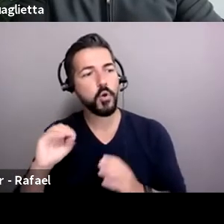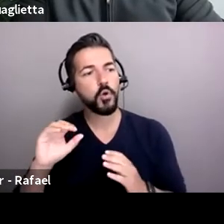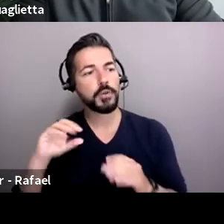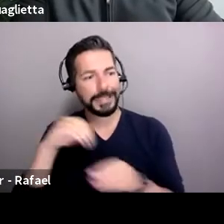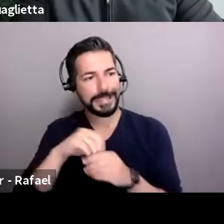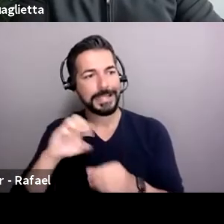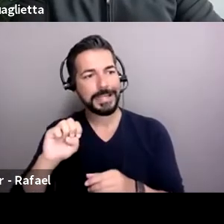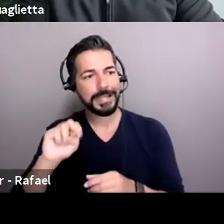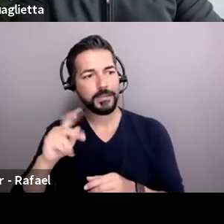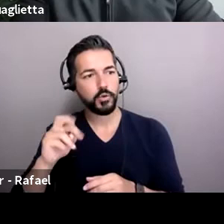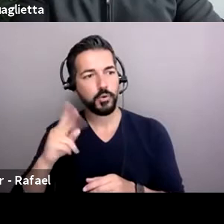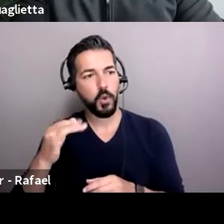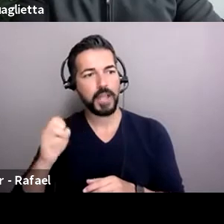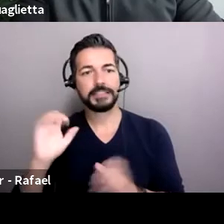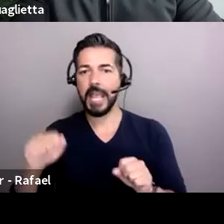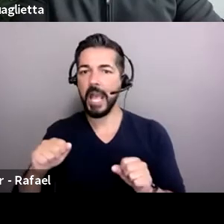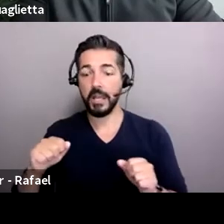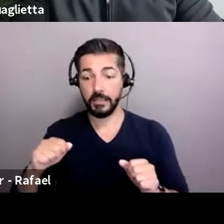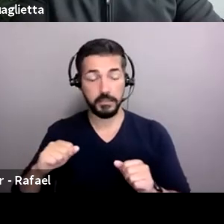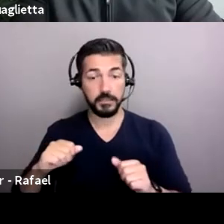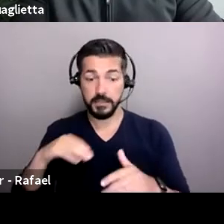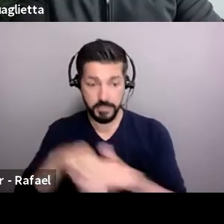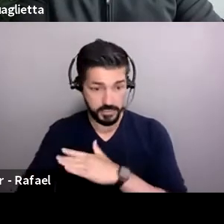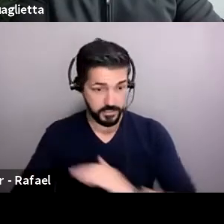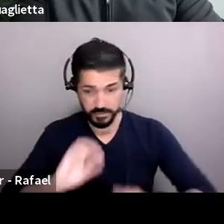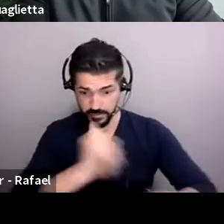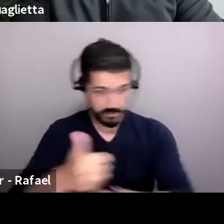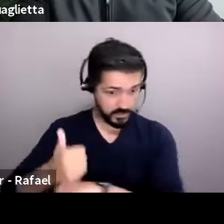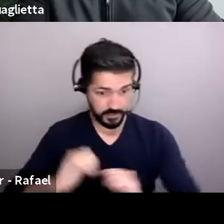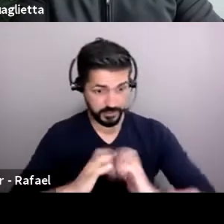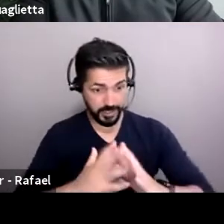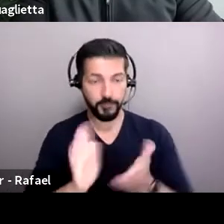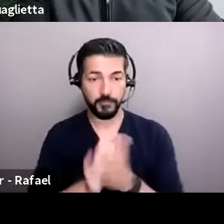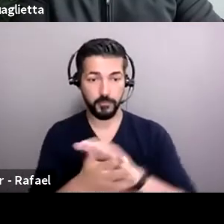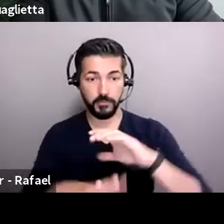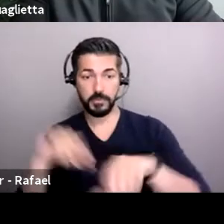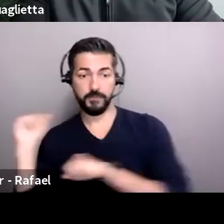The team comes in, gives guidance, sets up processes versus must be an ongoing process.